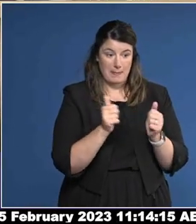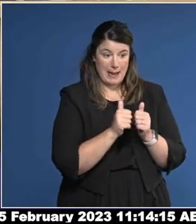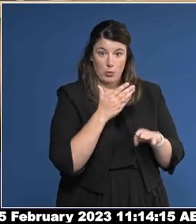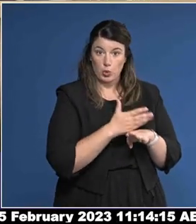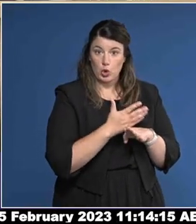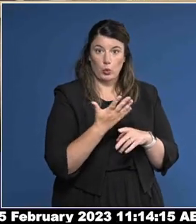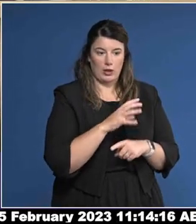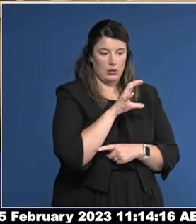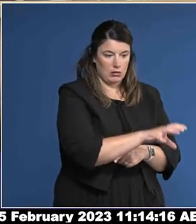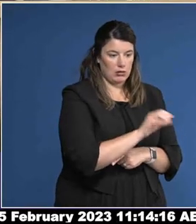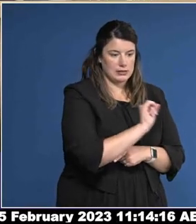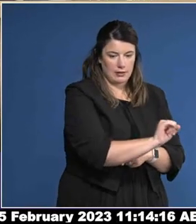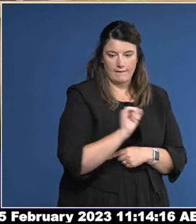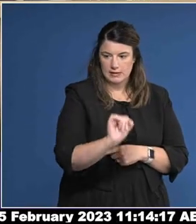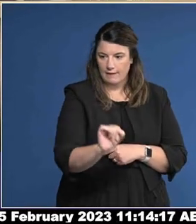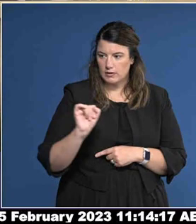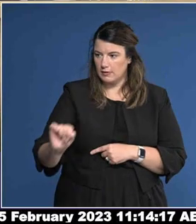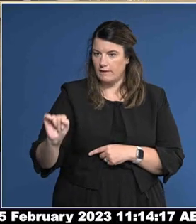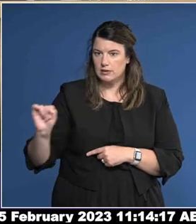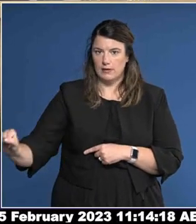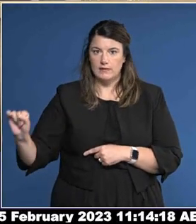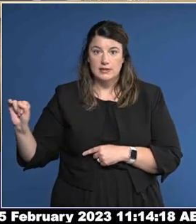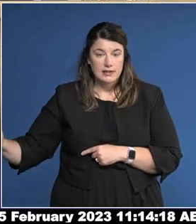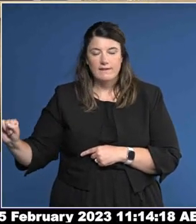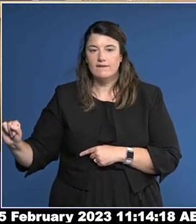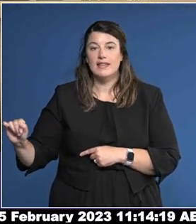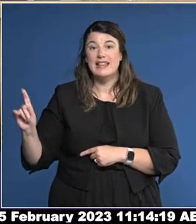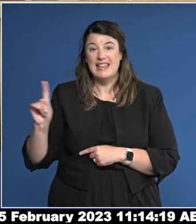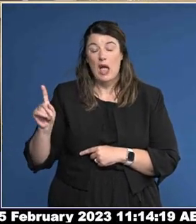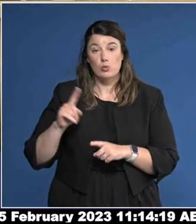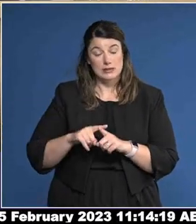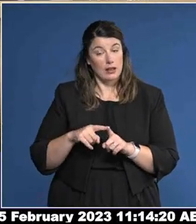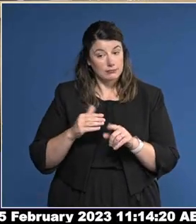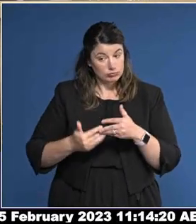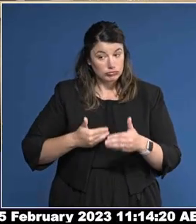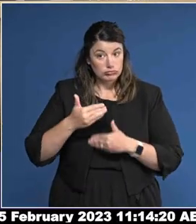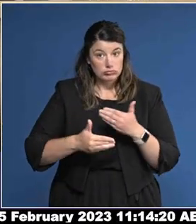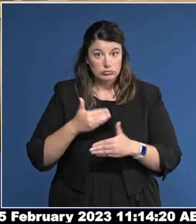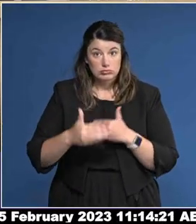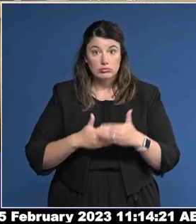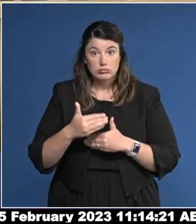services. So what we are progressively doing is pulling in those administrative tasks that